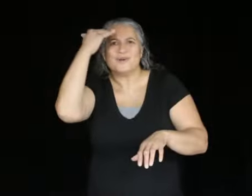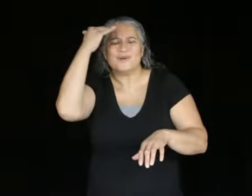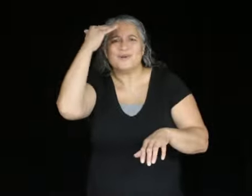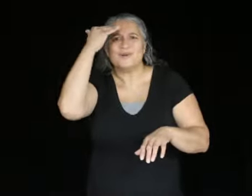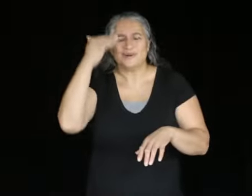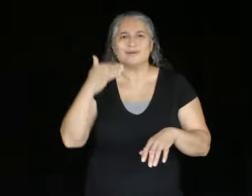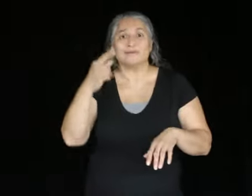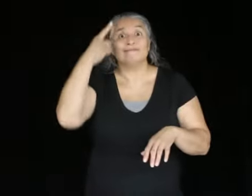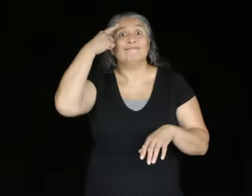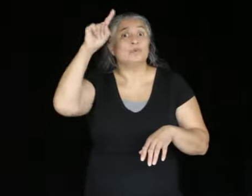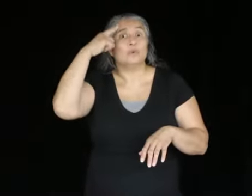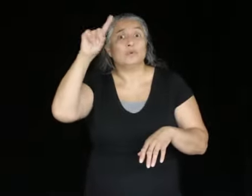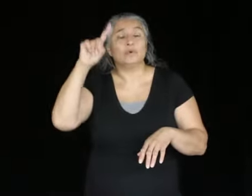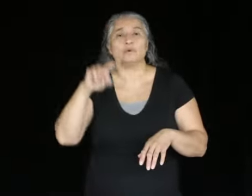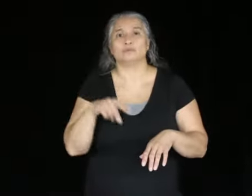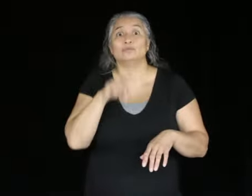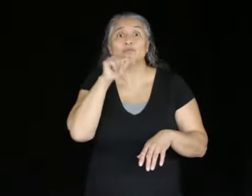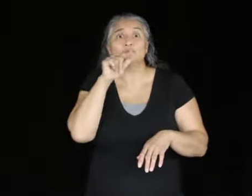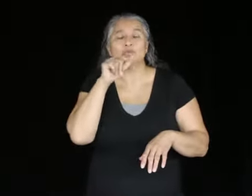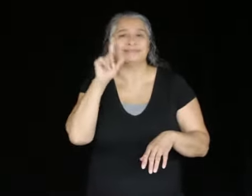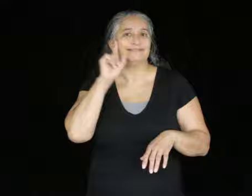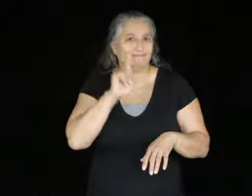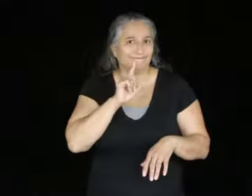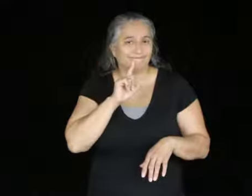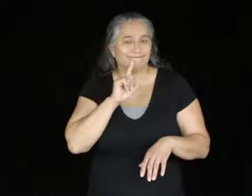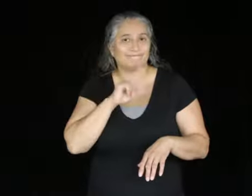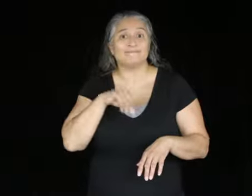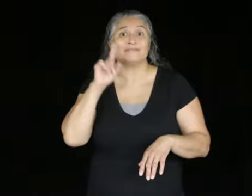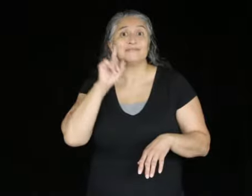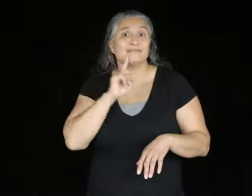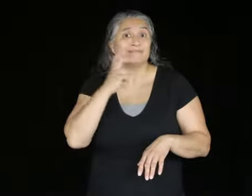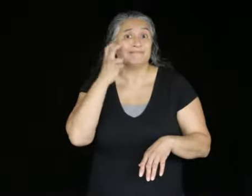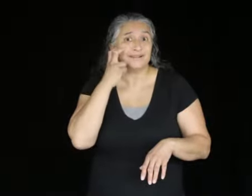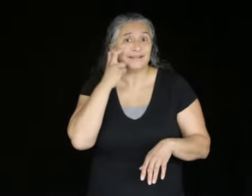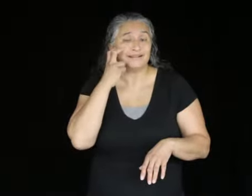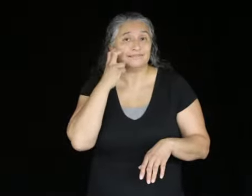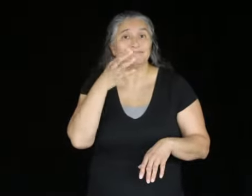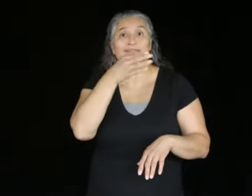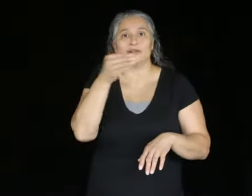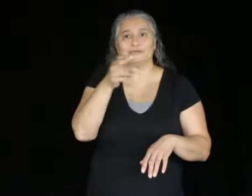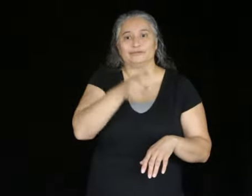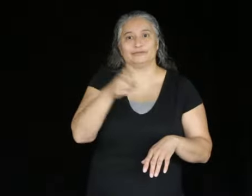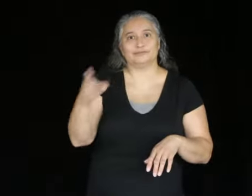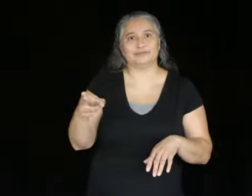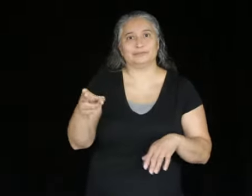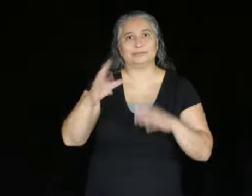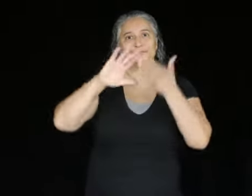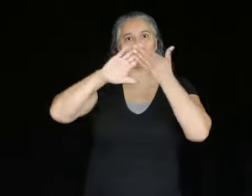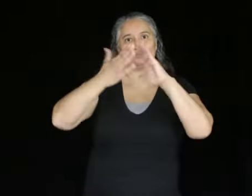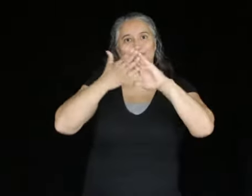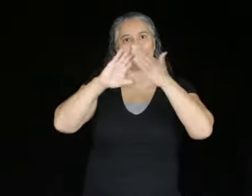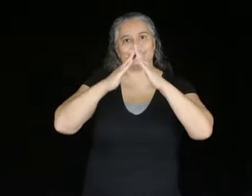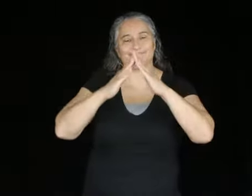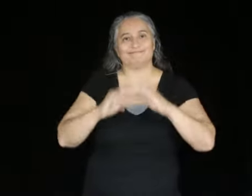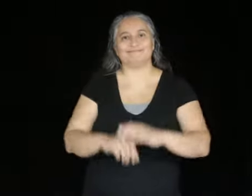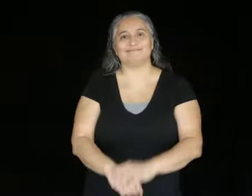what to do during disasters, especially for the Deaf, Deaf-Blind, and Hard of Hearing Community.